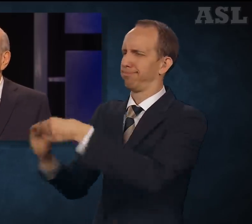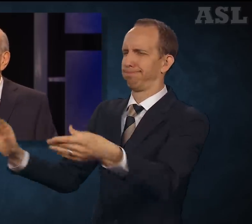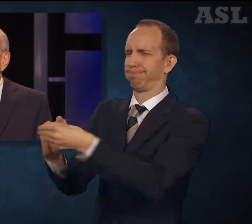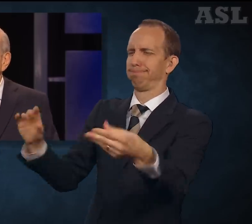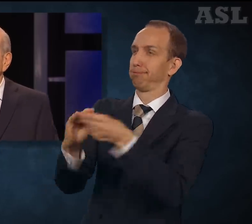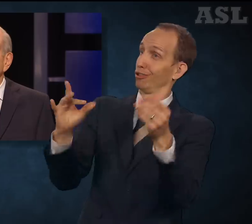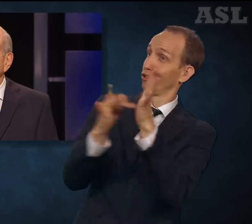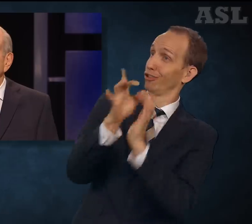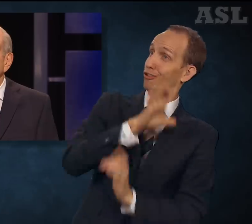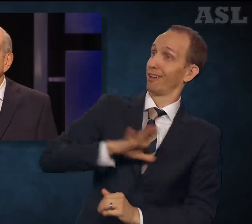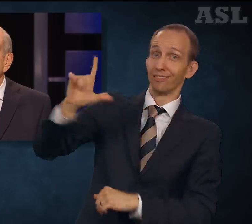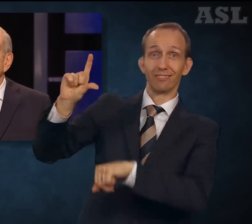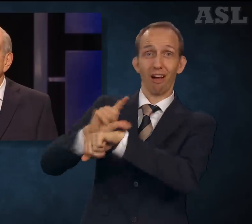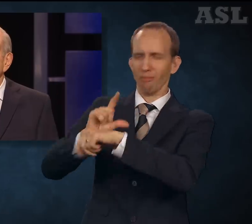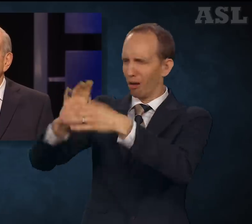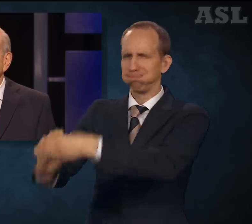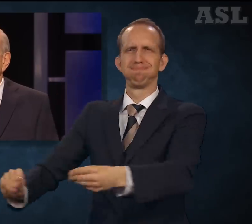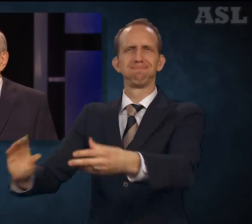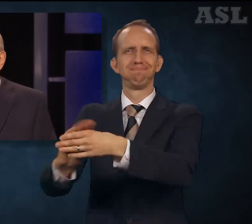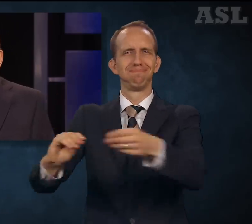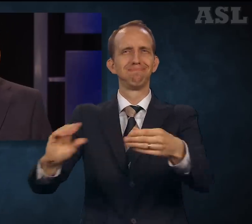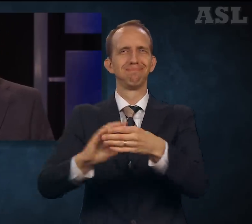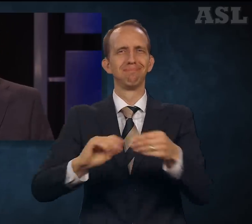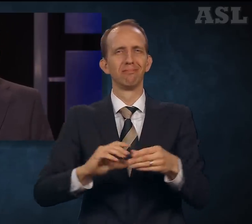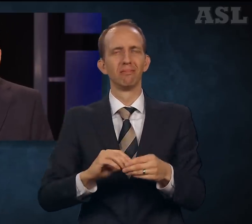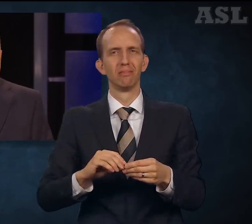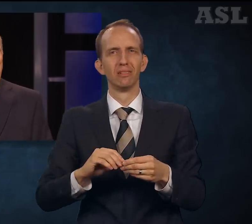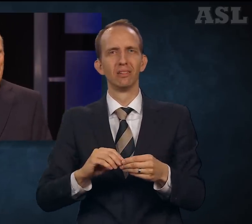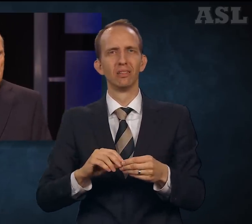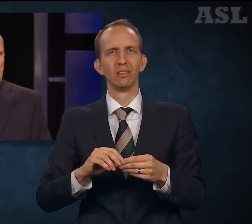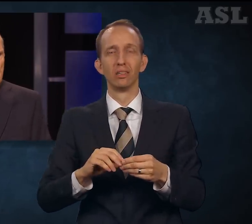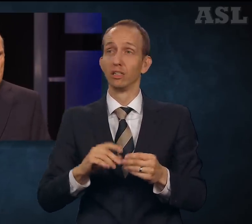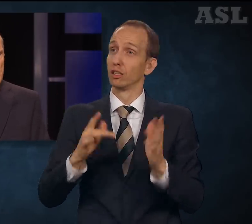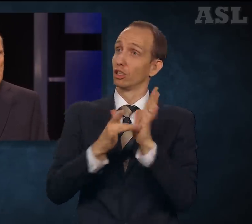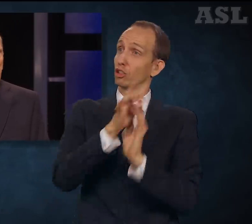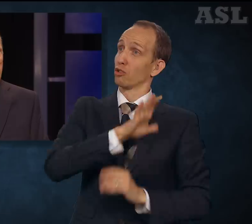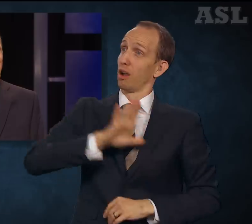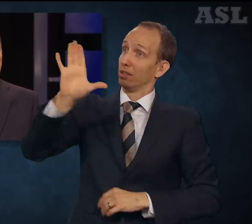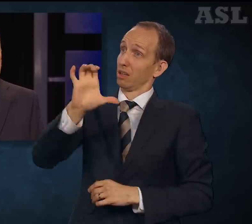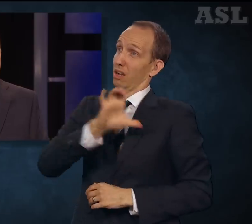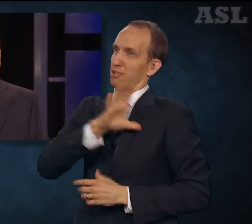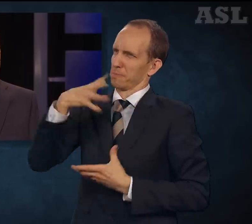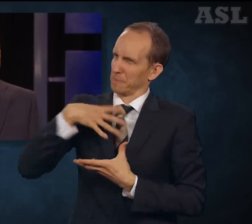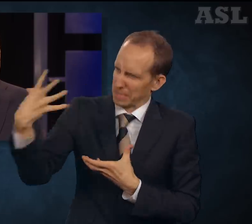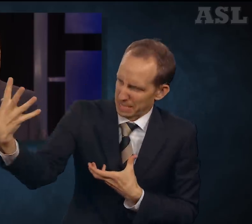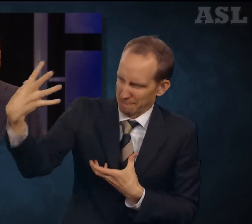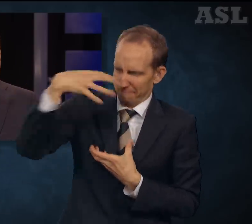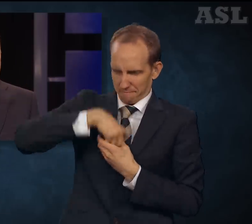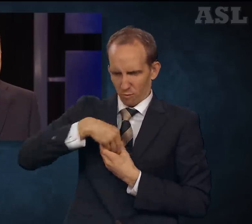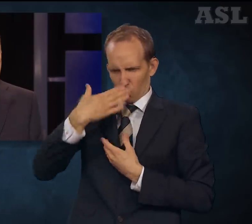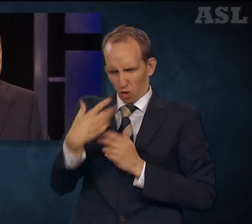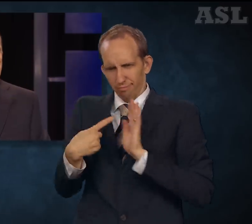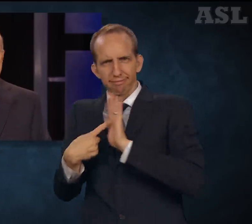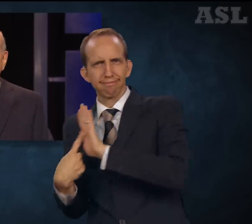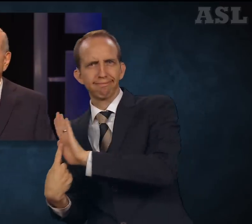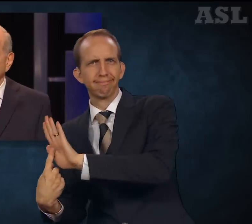A GREATER EFFORT TO TALK WITH OTHERS ABOUT THE GOSPEL.